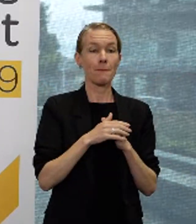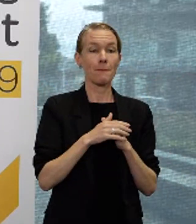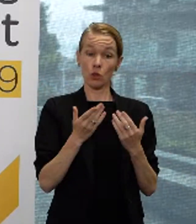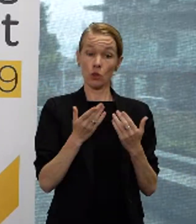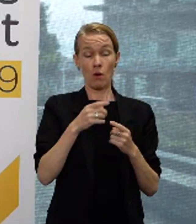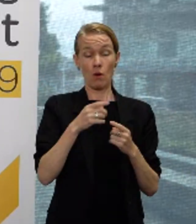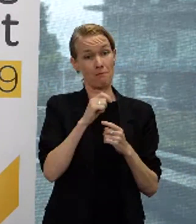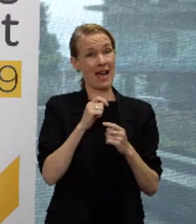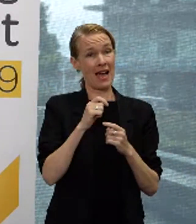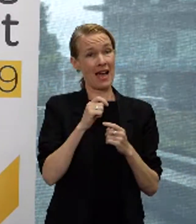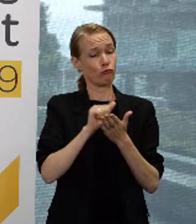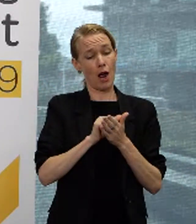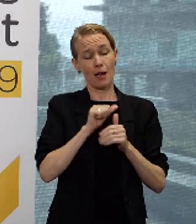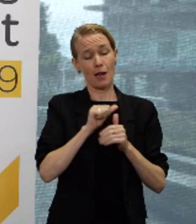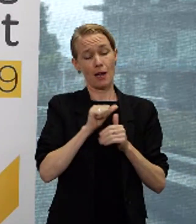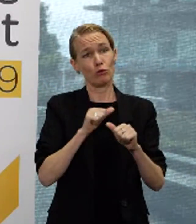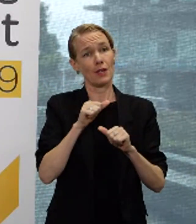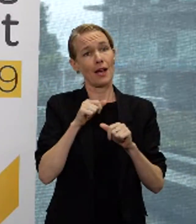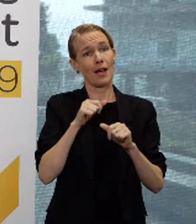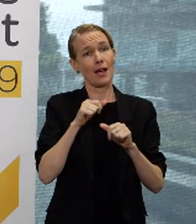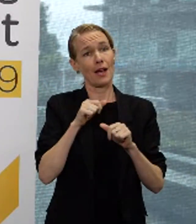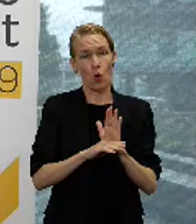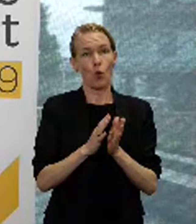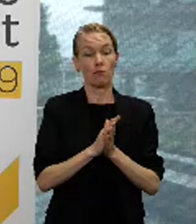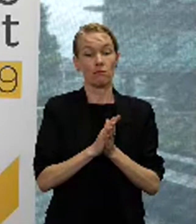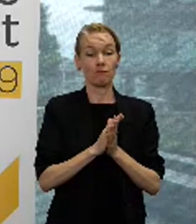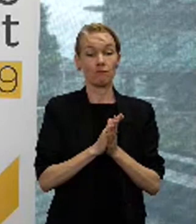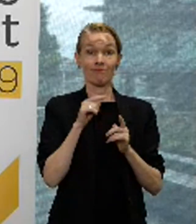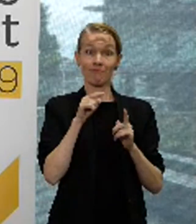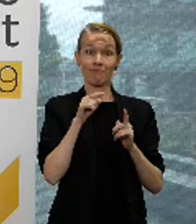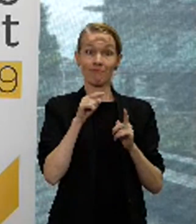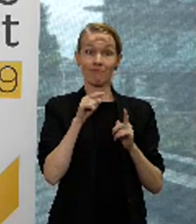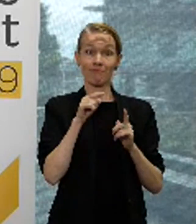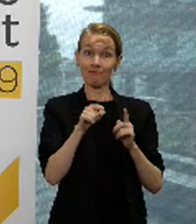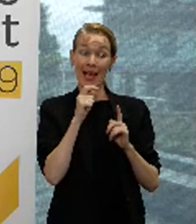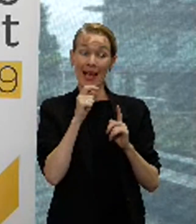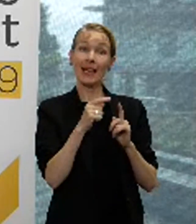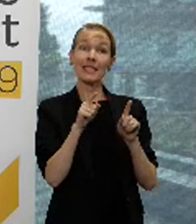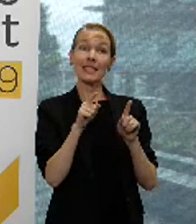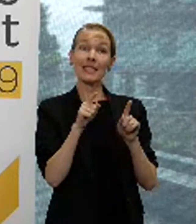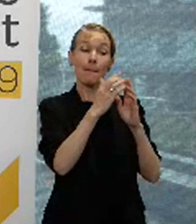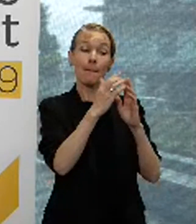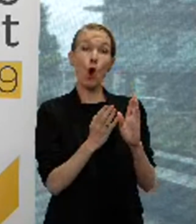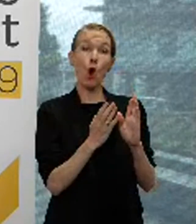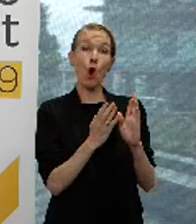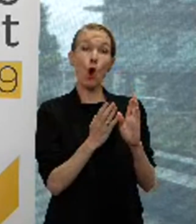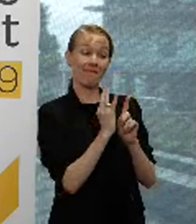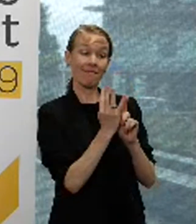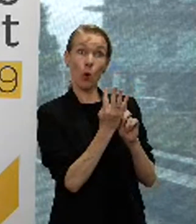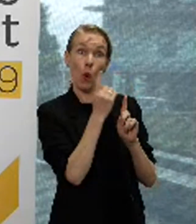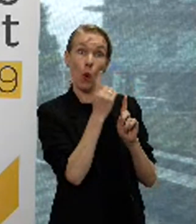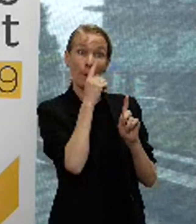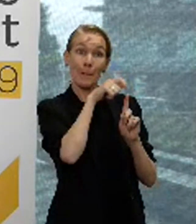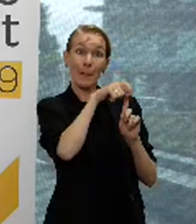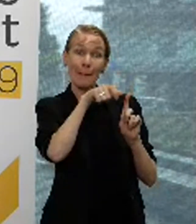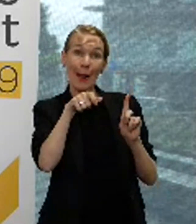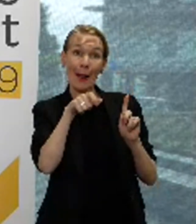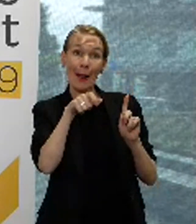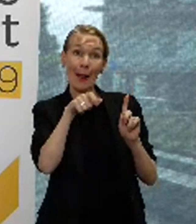Or household contacts isolation, two of them in the quarantine at the house where they live,